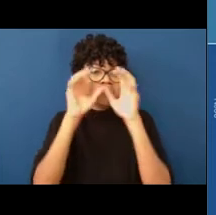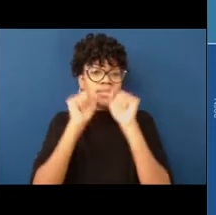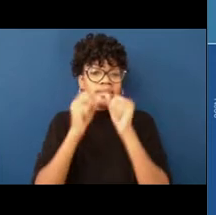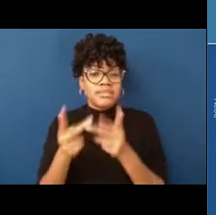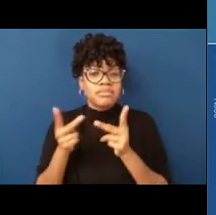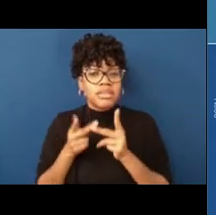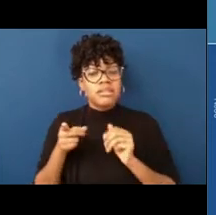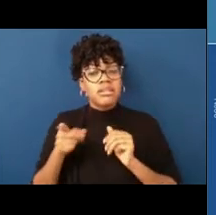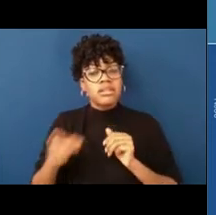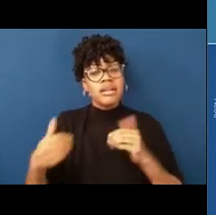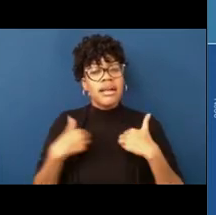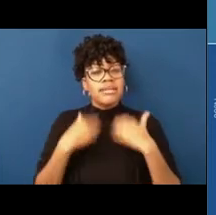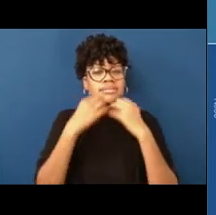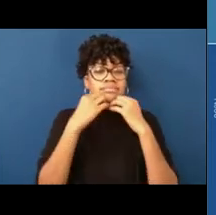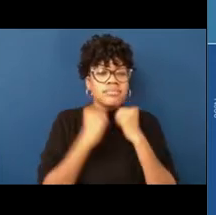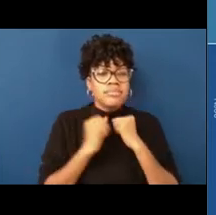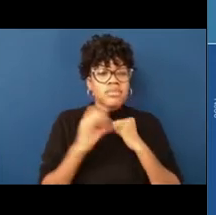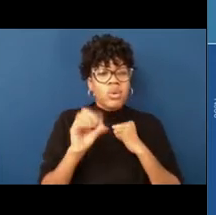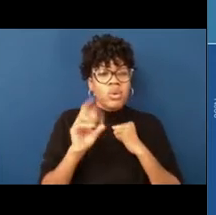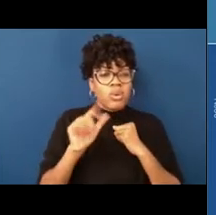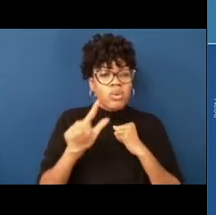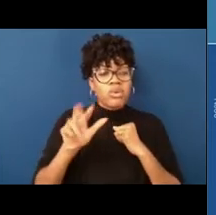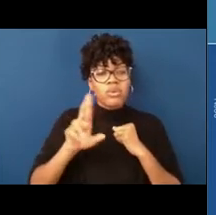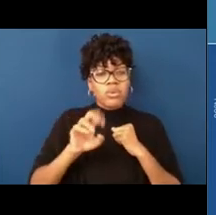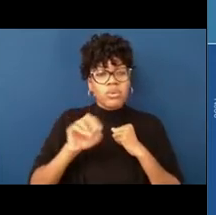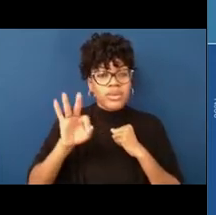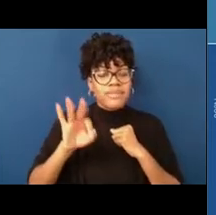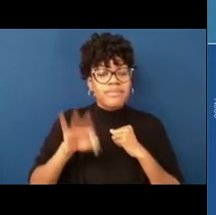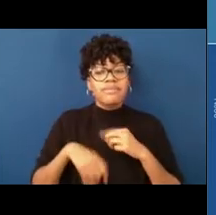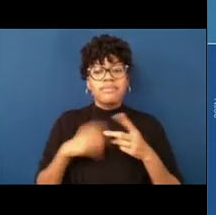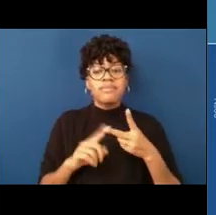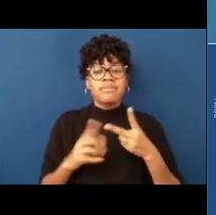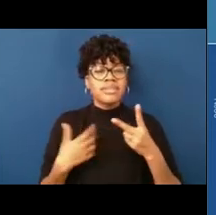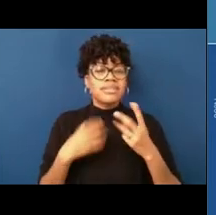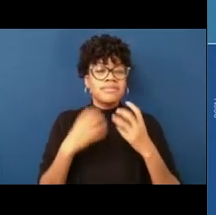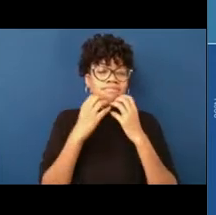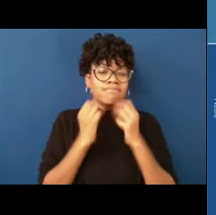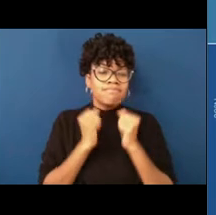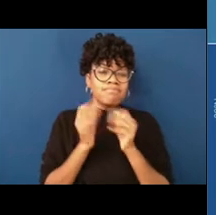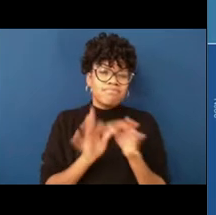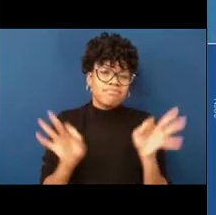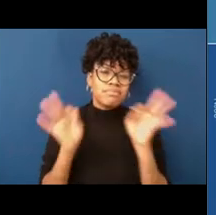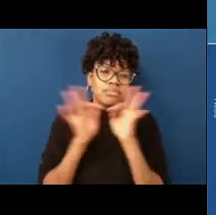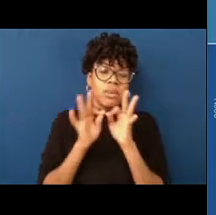sacred native Hawaiian sites, important archeological and maritime heritage sites,